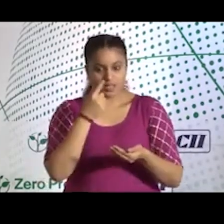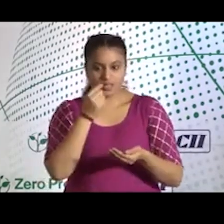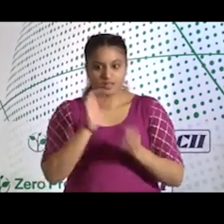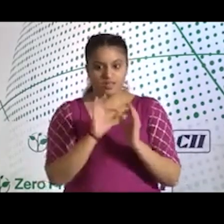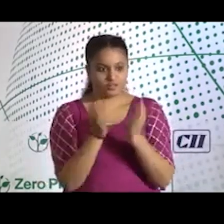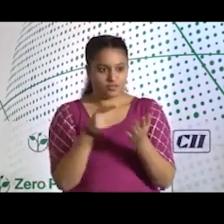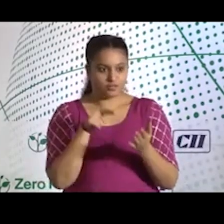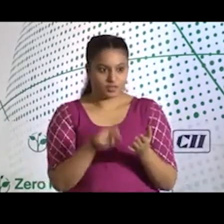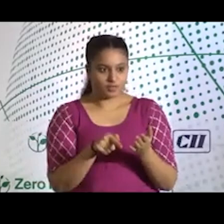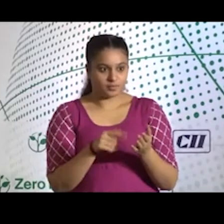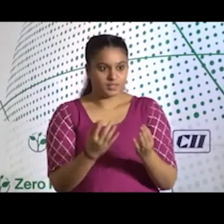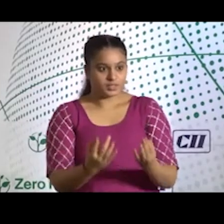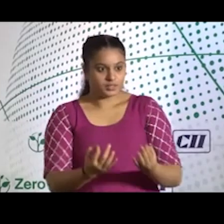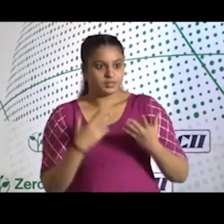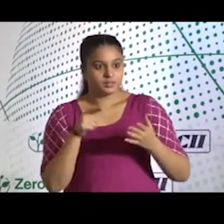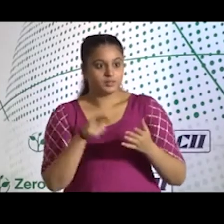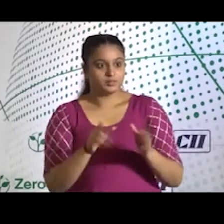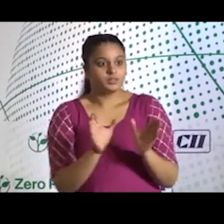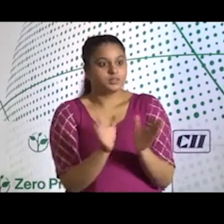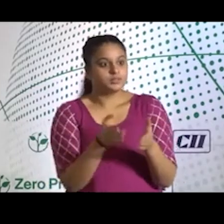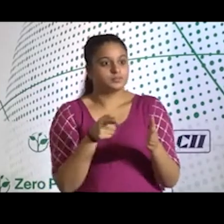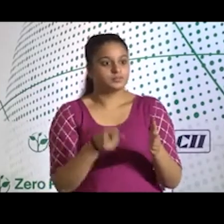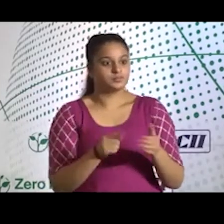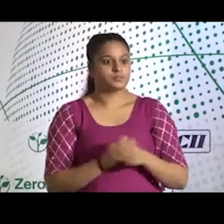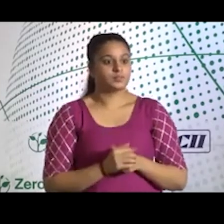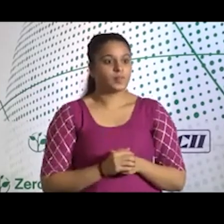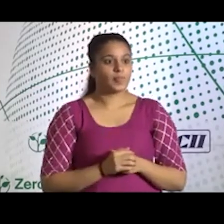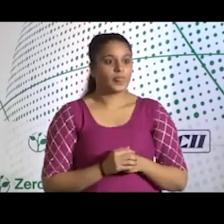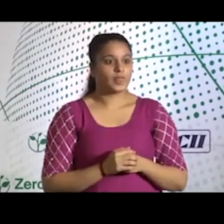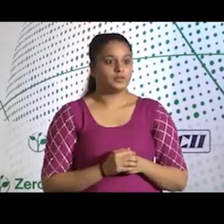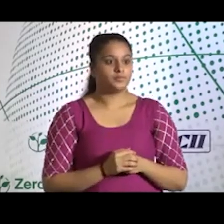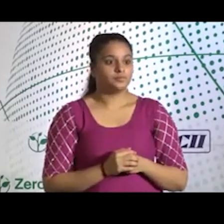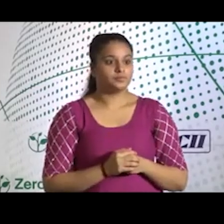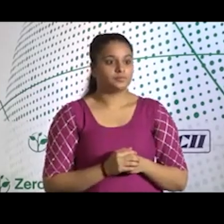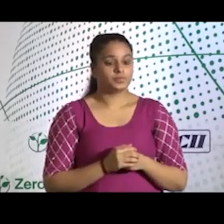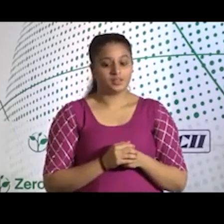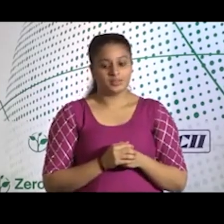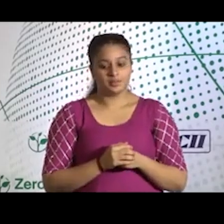especially in marginalized community, a majority of them